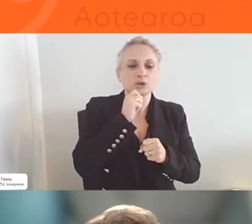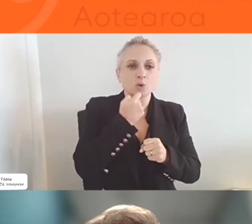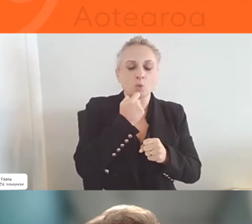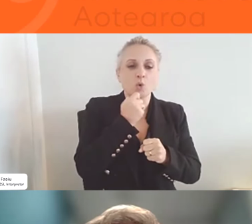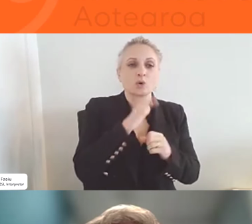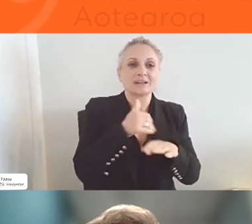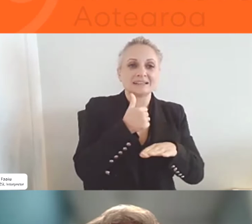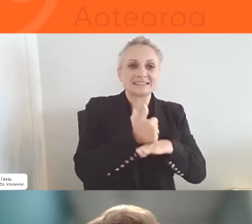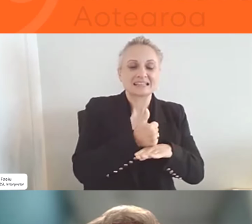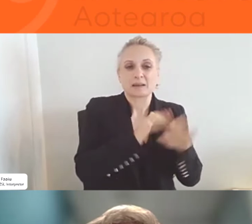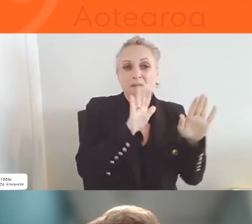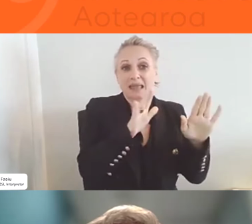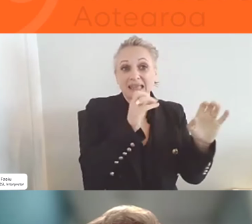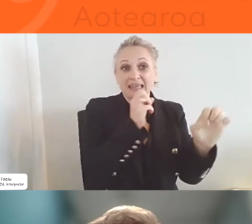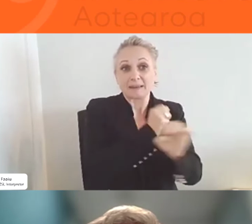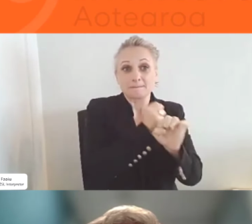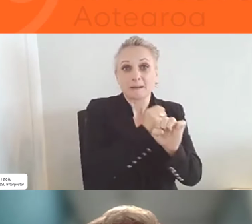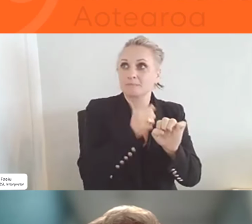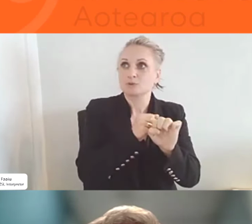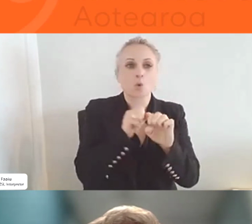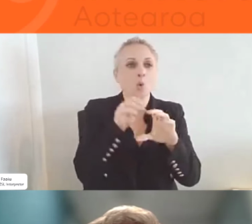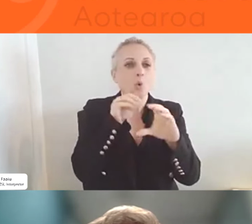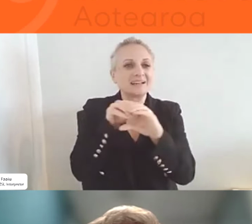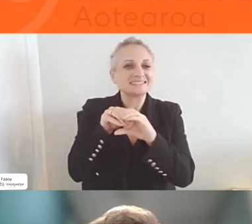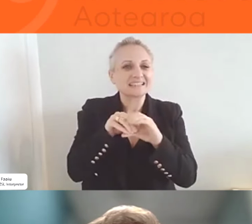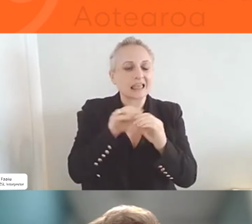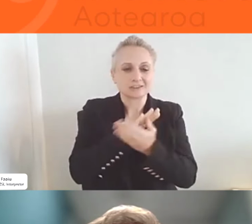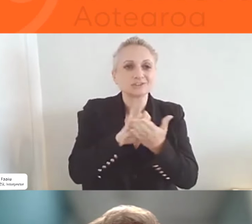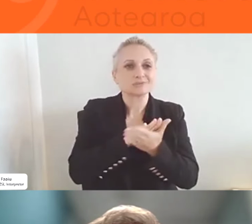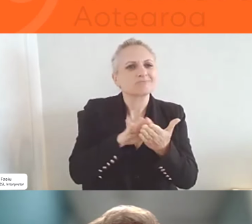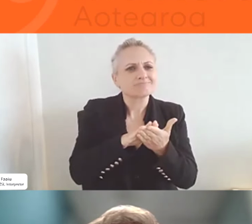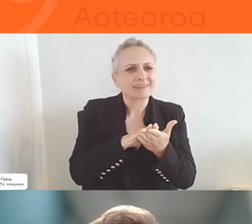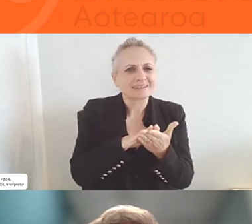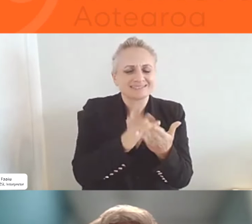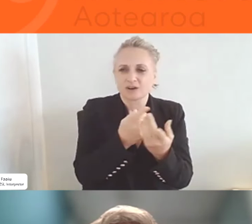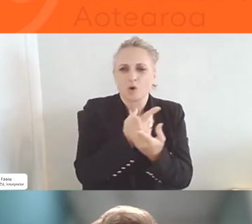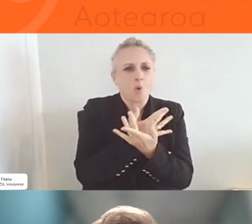things that keep you warm. I think it would be an interesting avenue